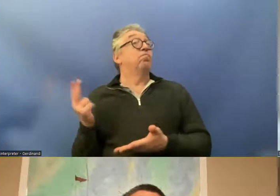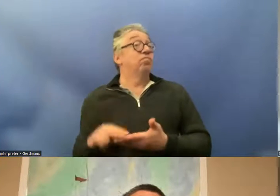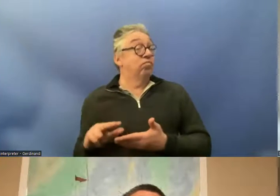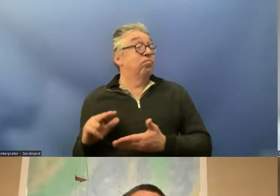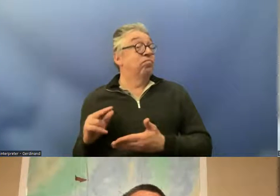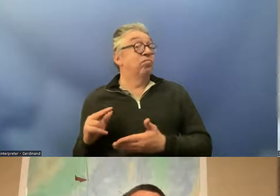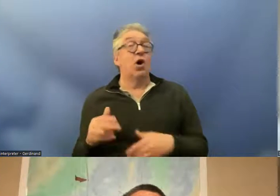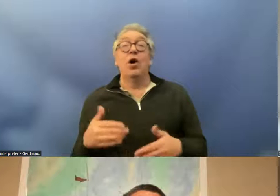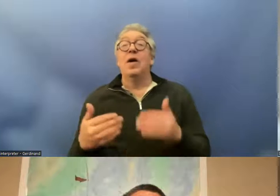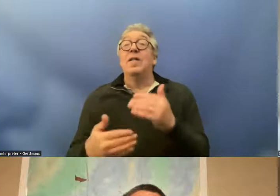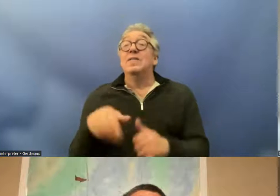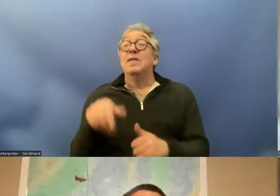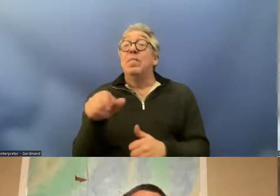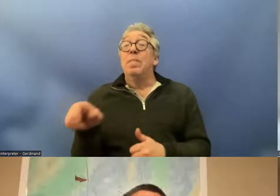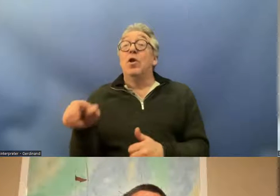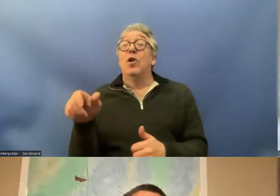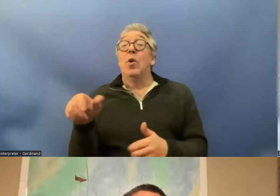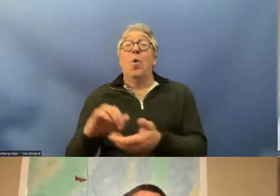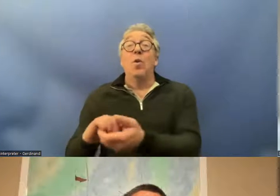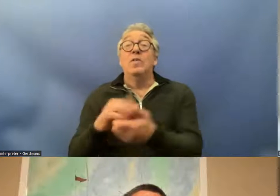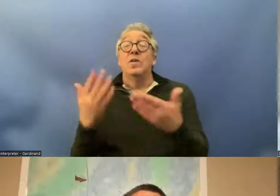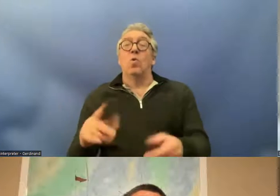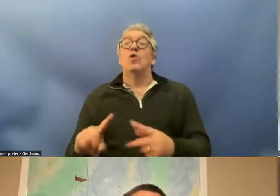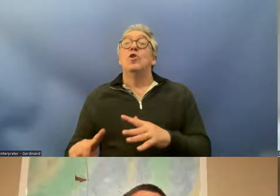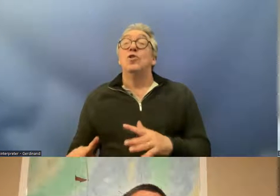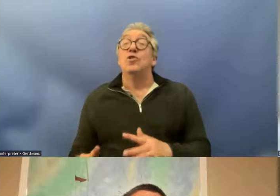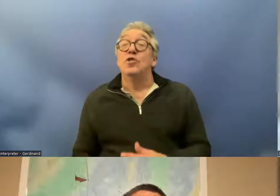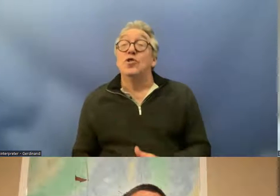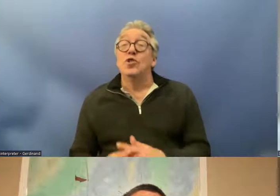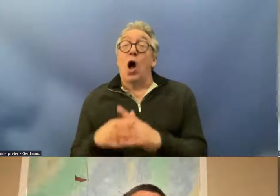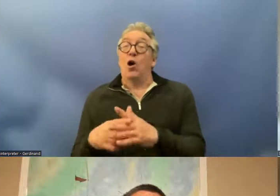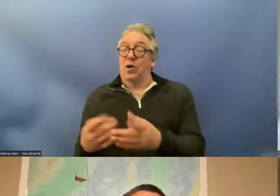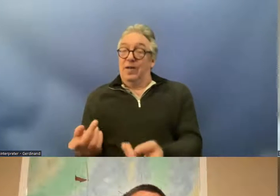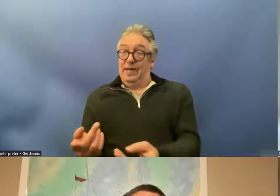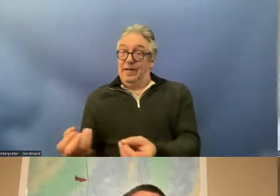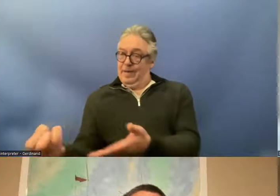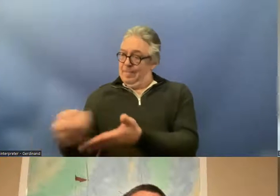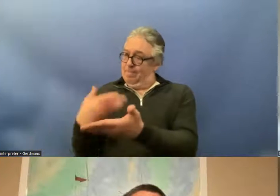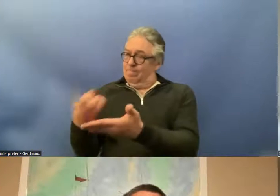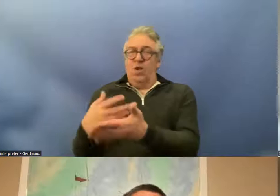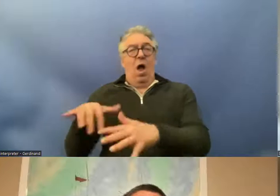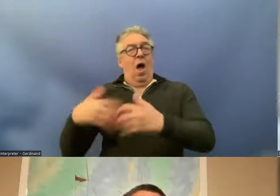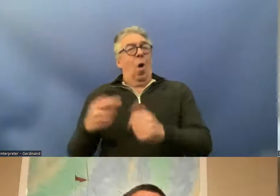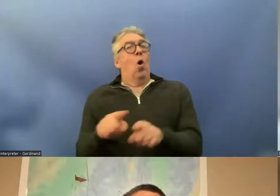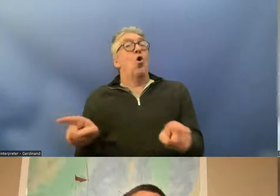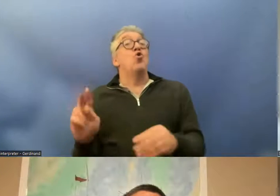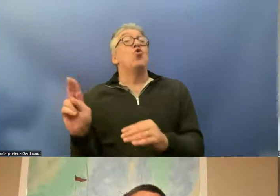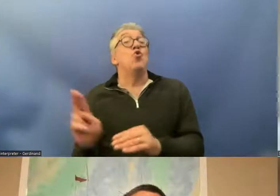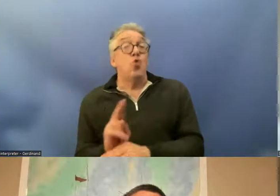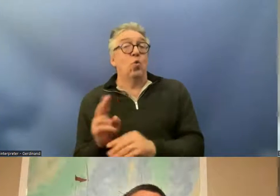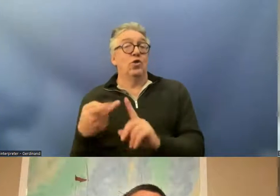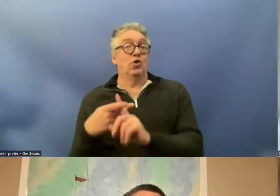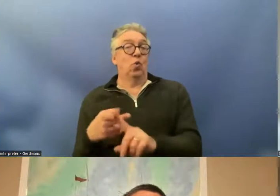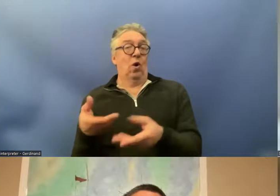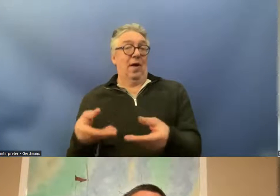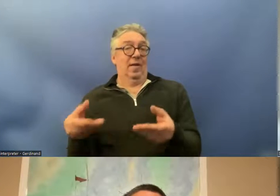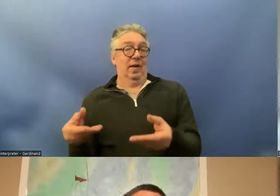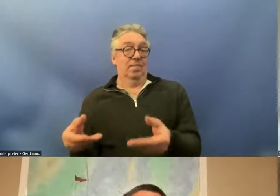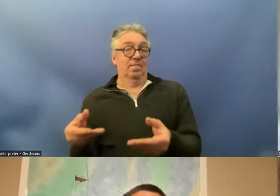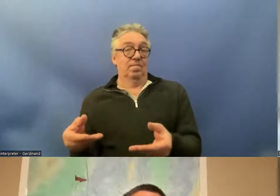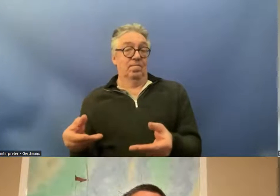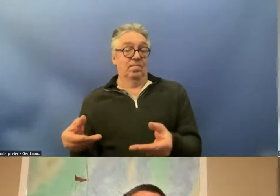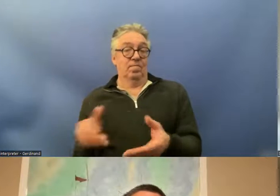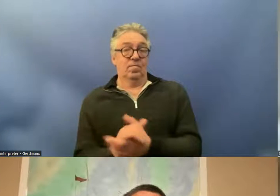are reporting back about how they are using the toolkit and on one hand, what's been unlocked